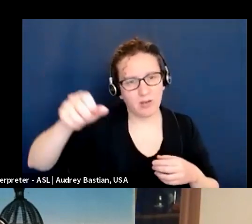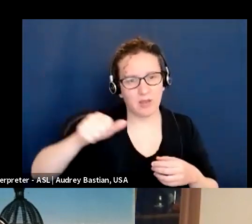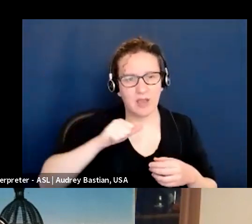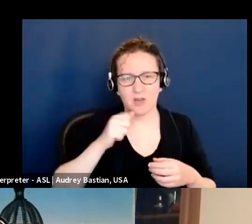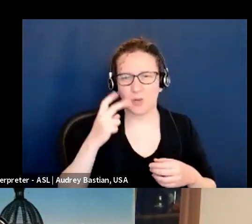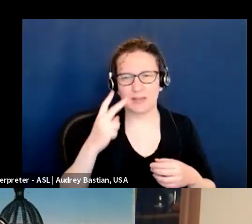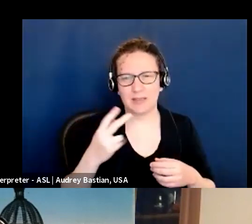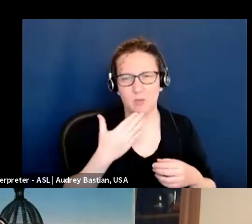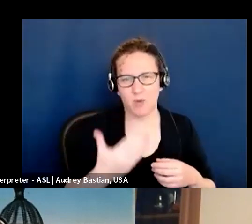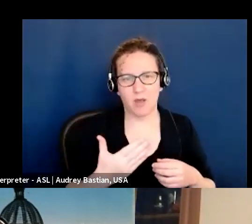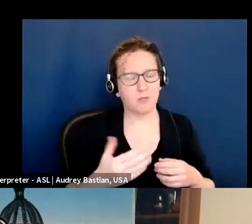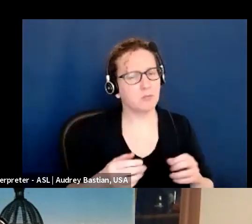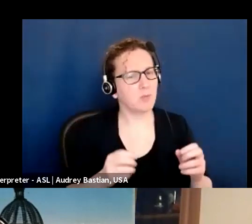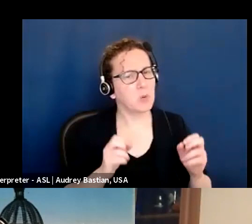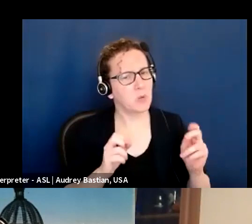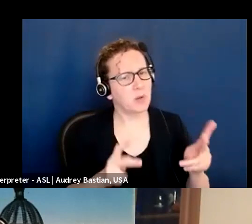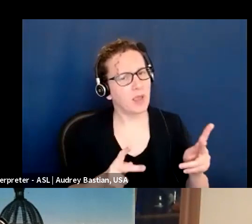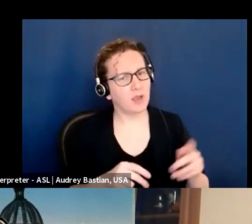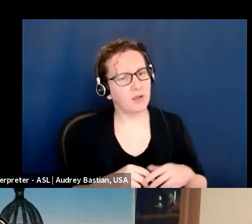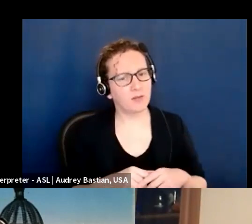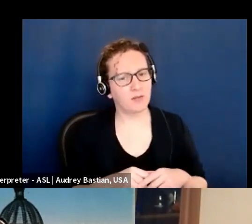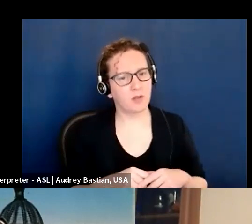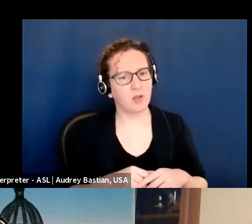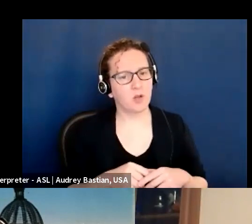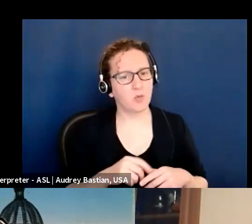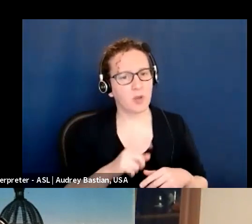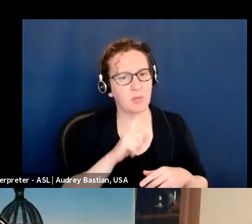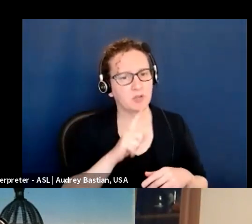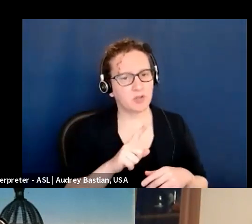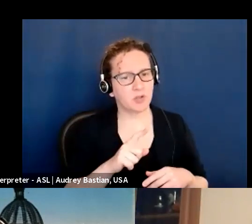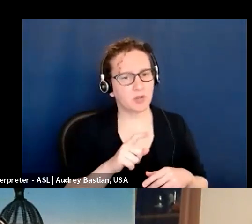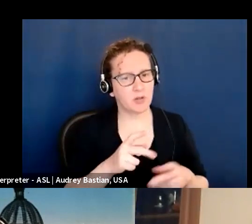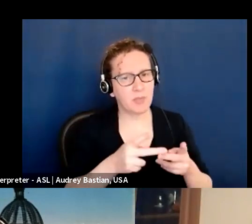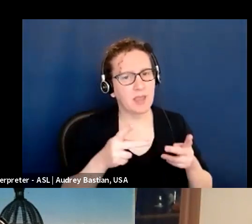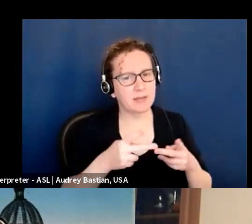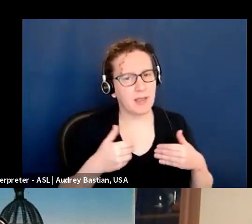And they're like, oh, okay well, you know, we can make sure that places have rails or that you know